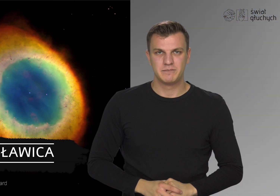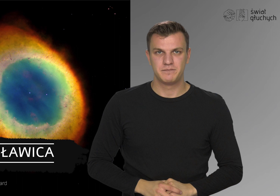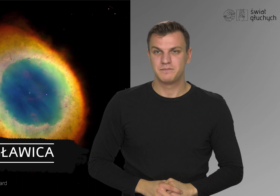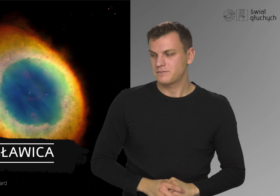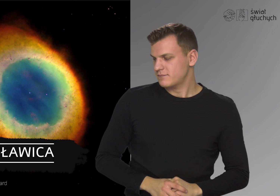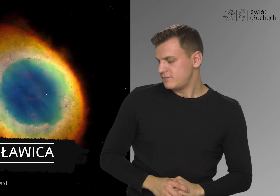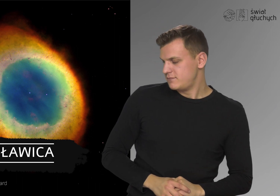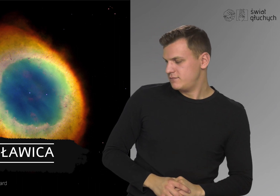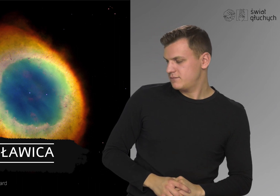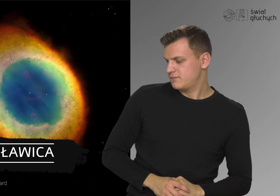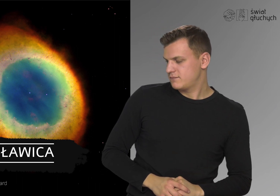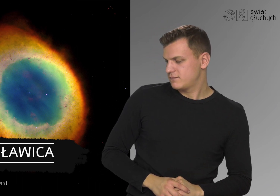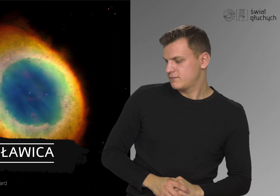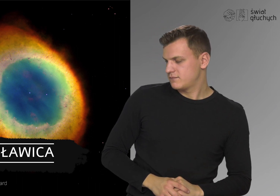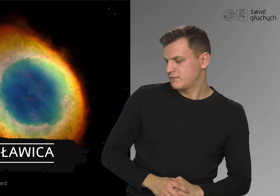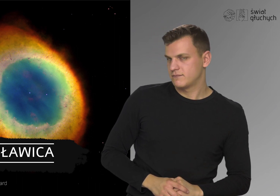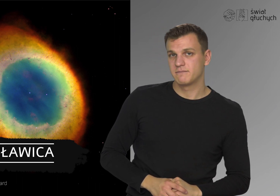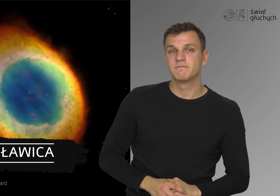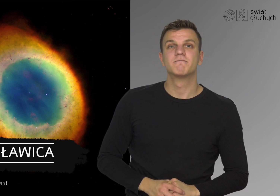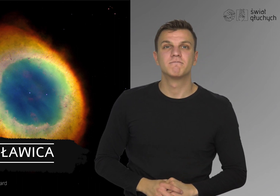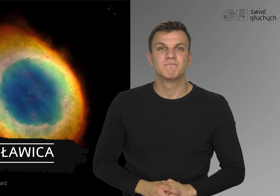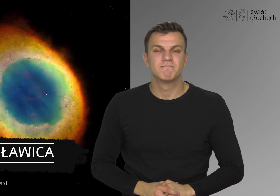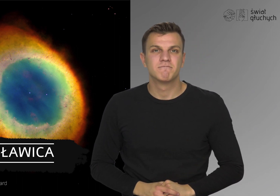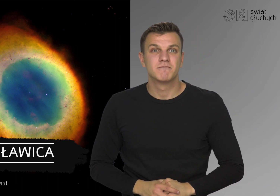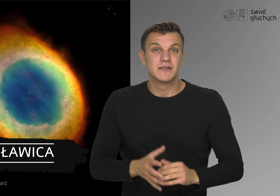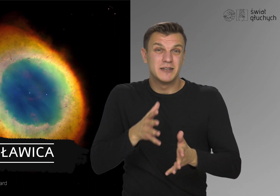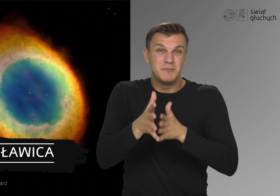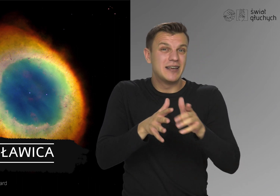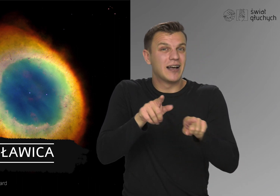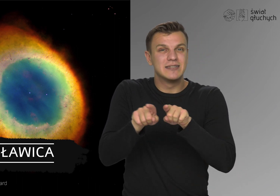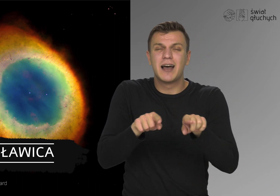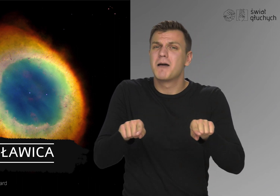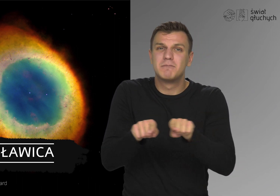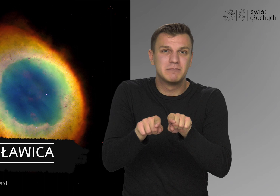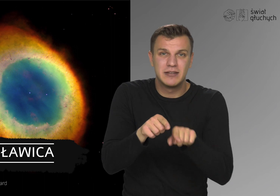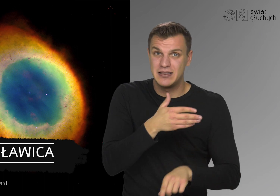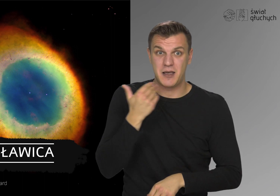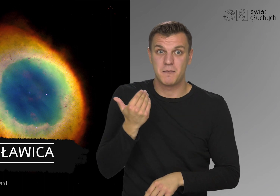NEBULA – this also doesn’t have a sign,